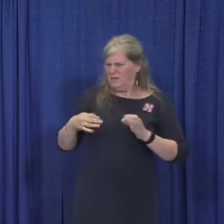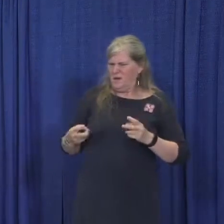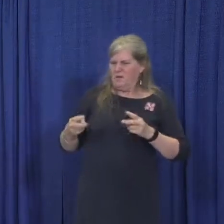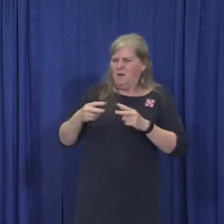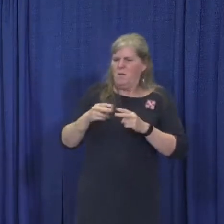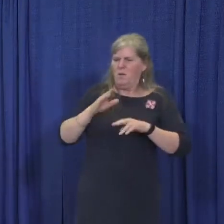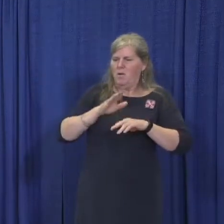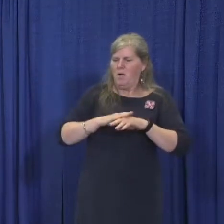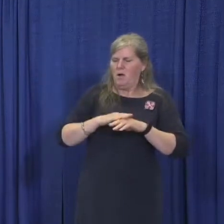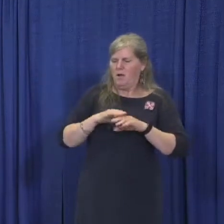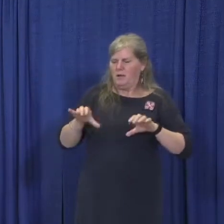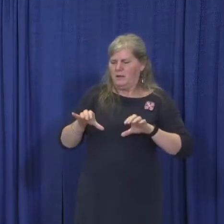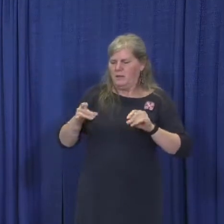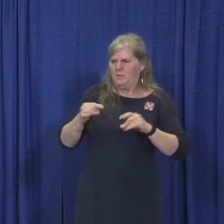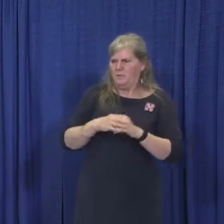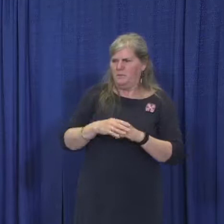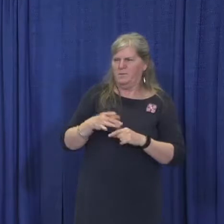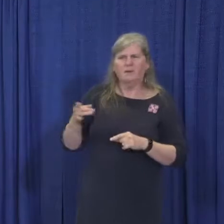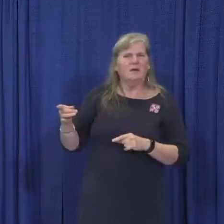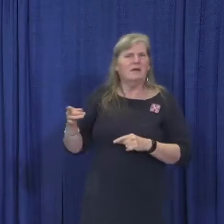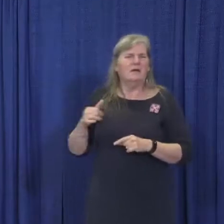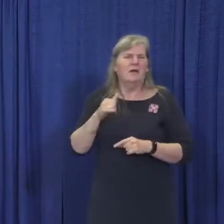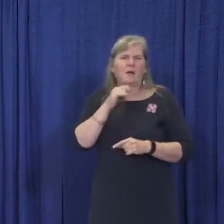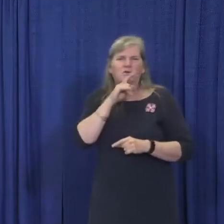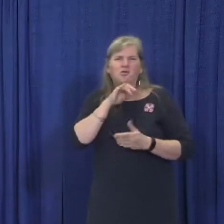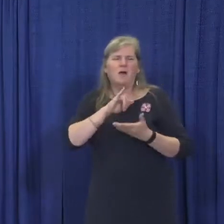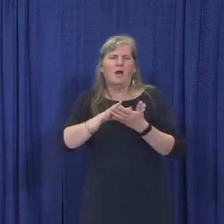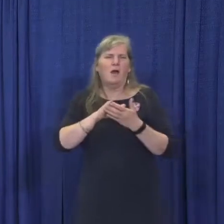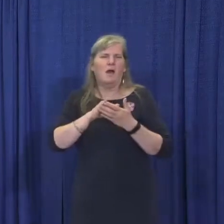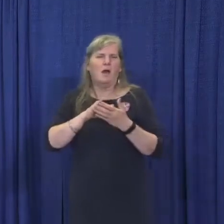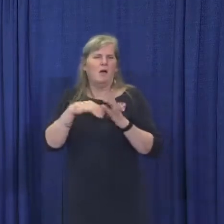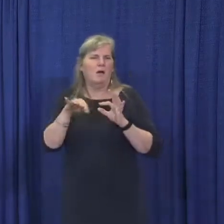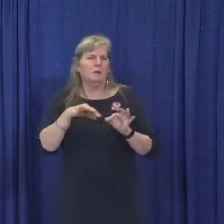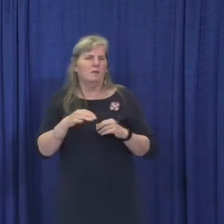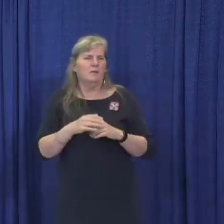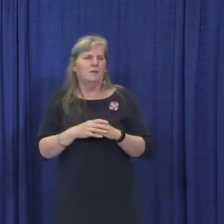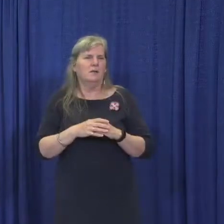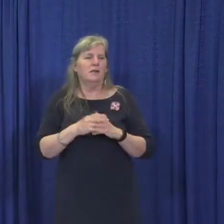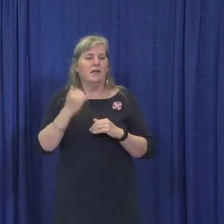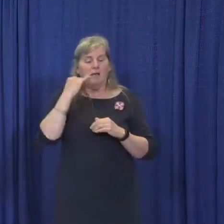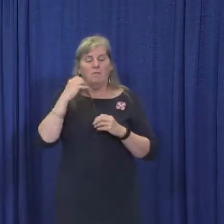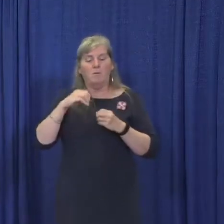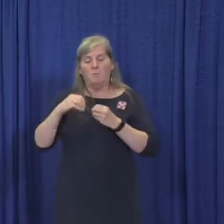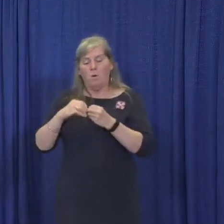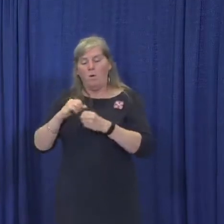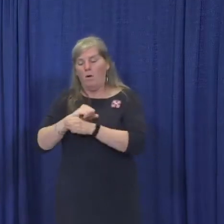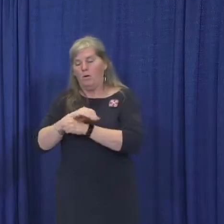doubling up on efforts? When we have more cases we